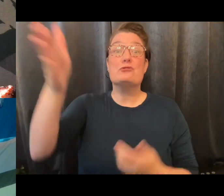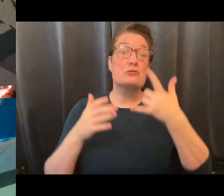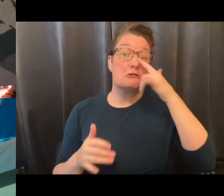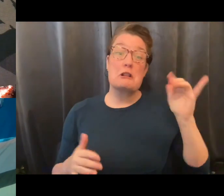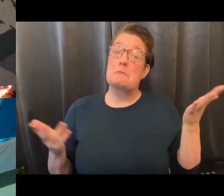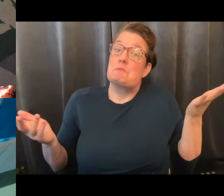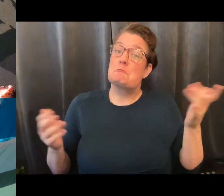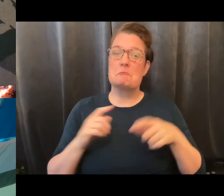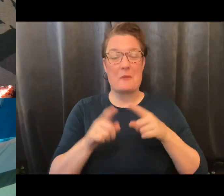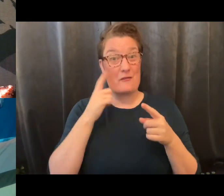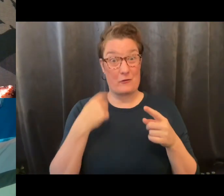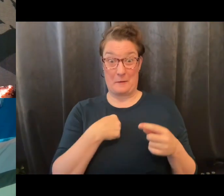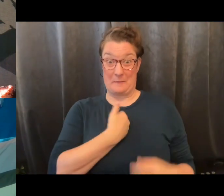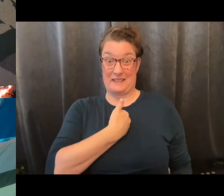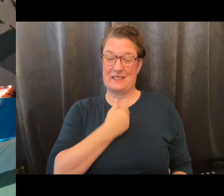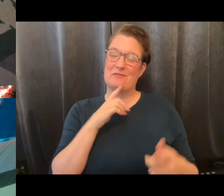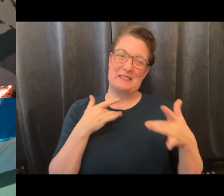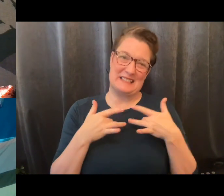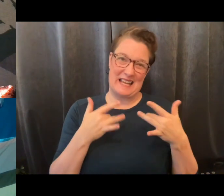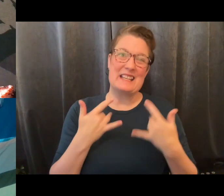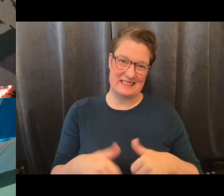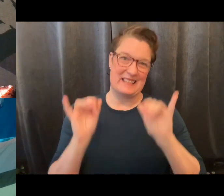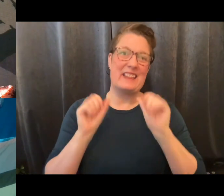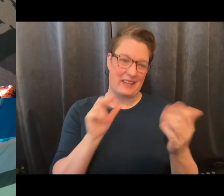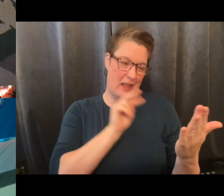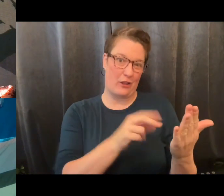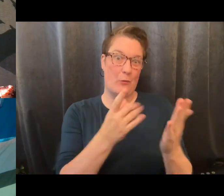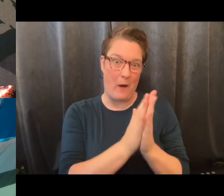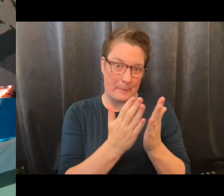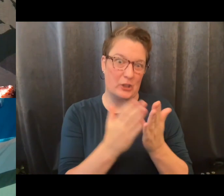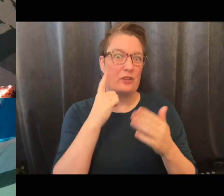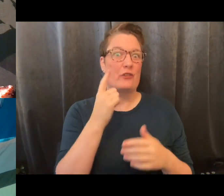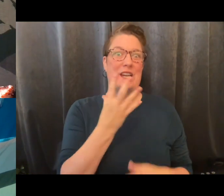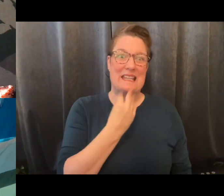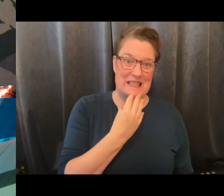to be able to continue to consult the moon cycles, the Hebrew holidays and